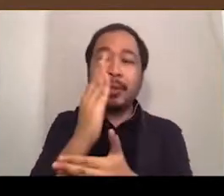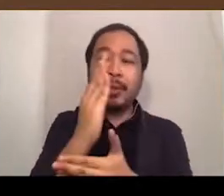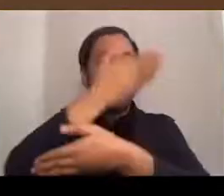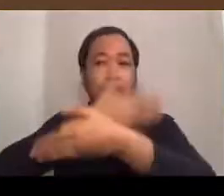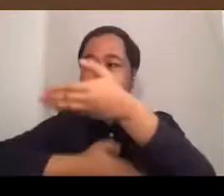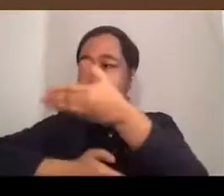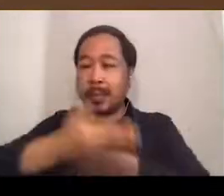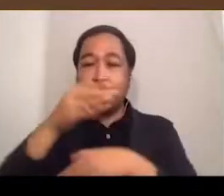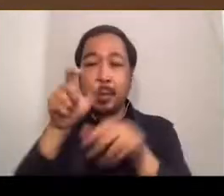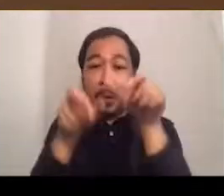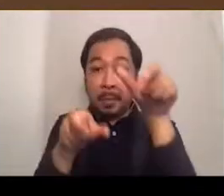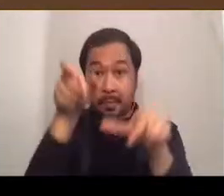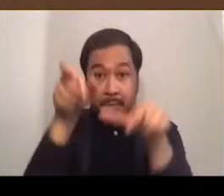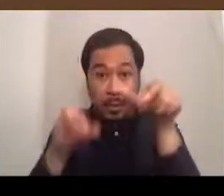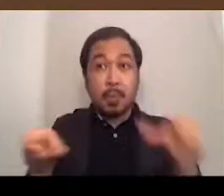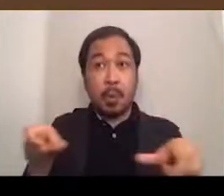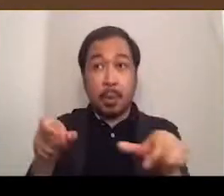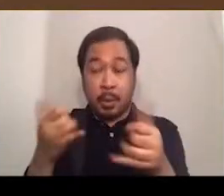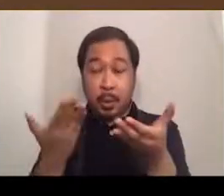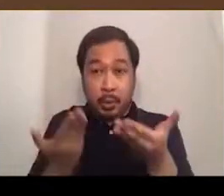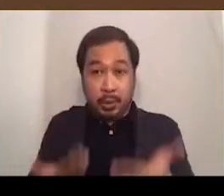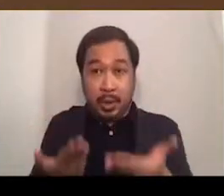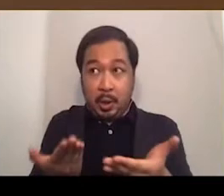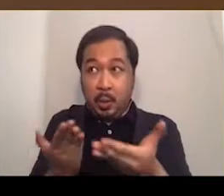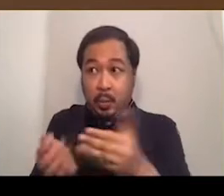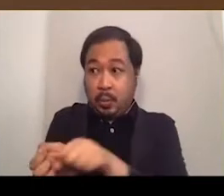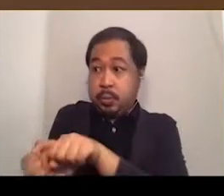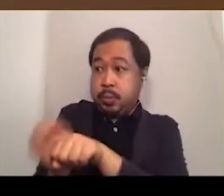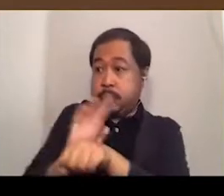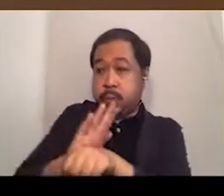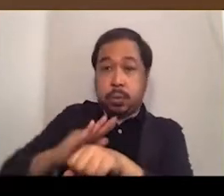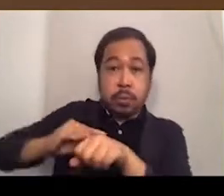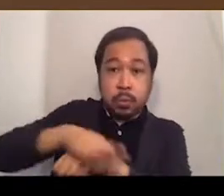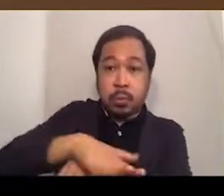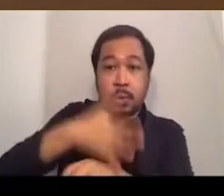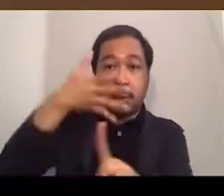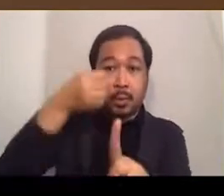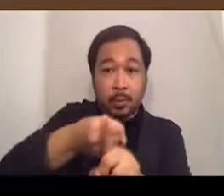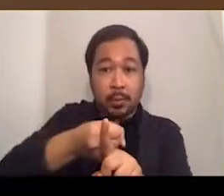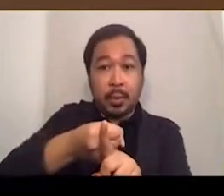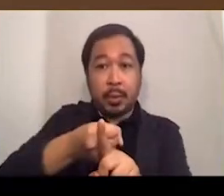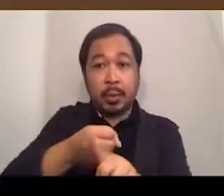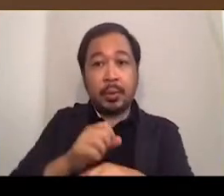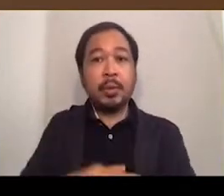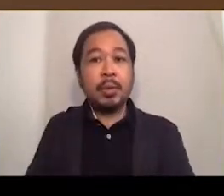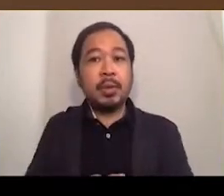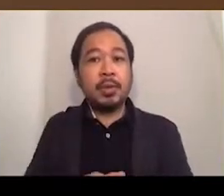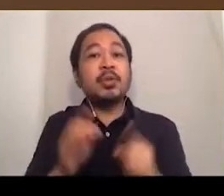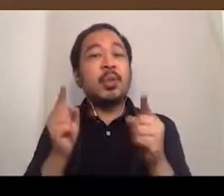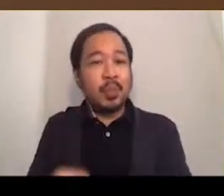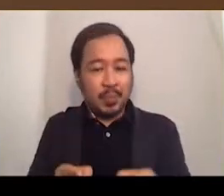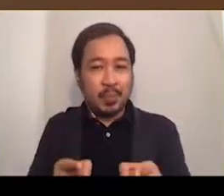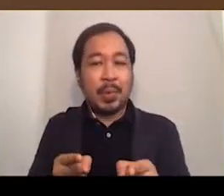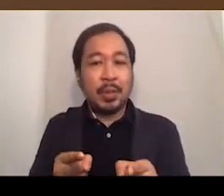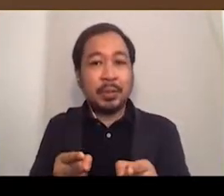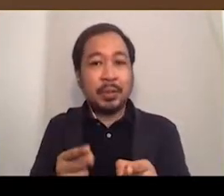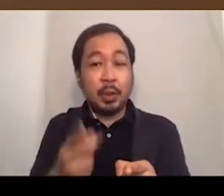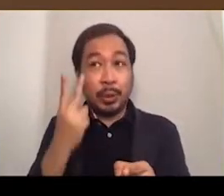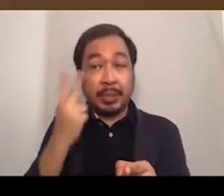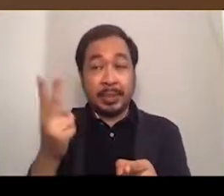President Bande replied to me that he would work with UN Member States